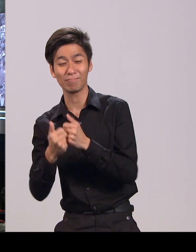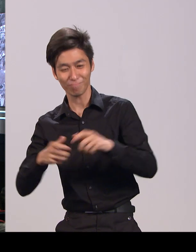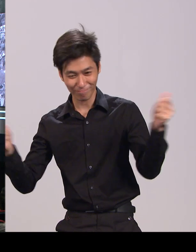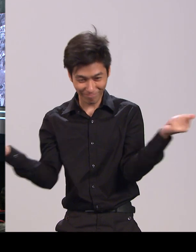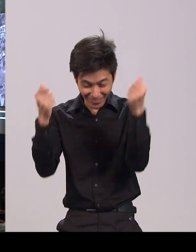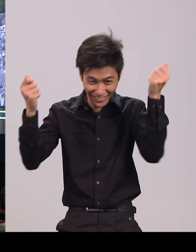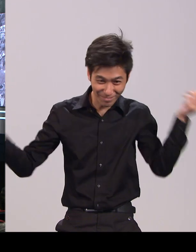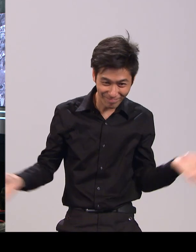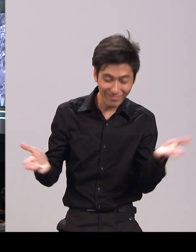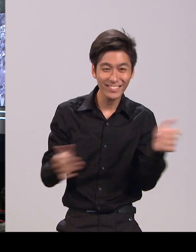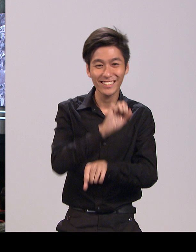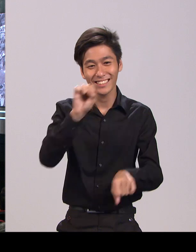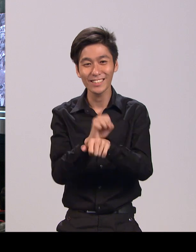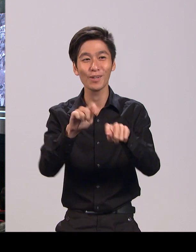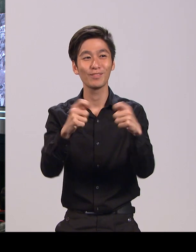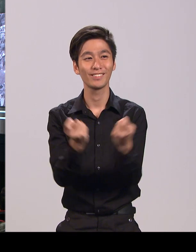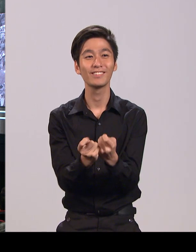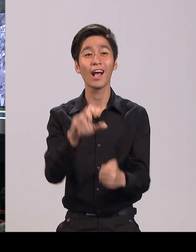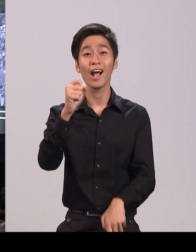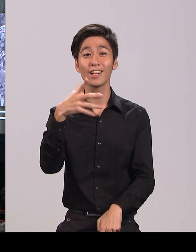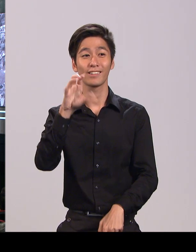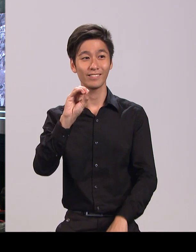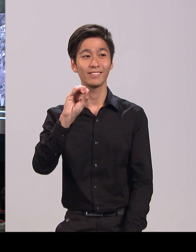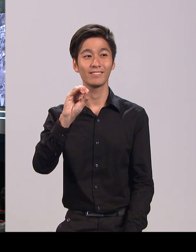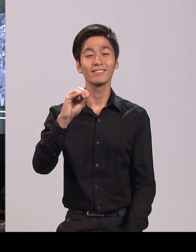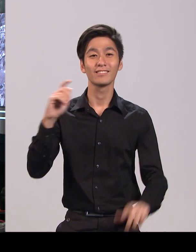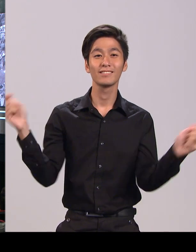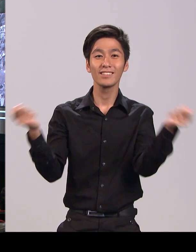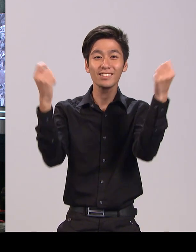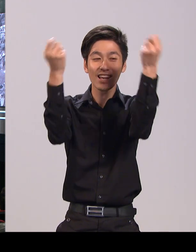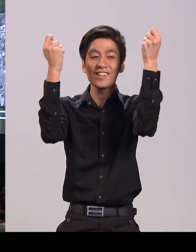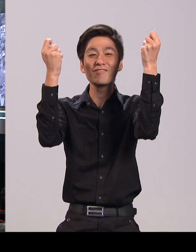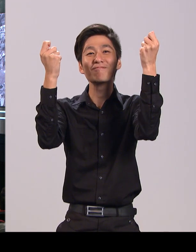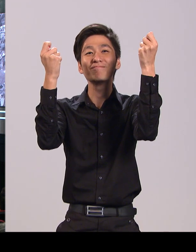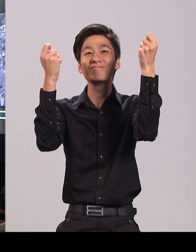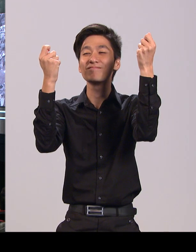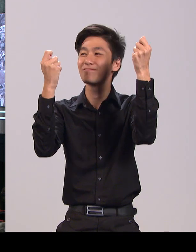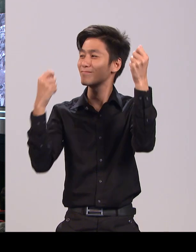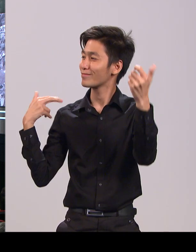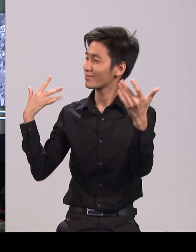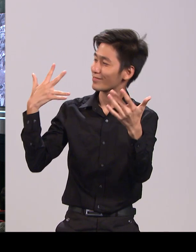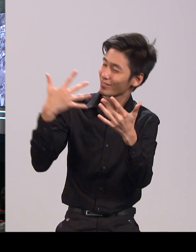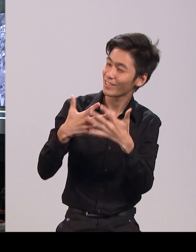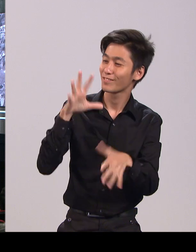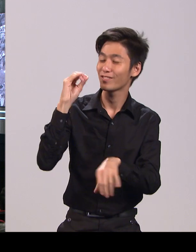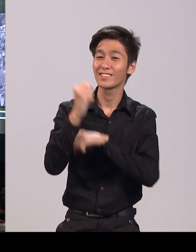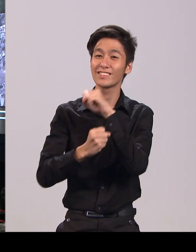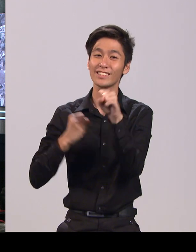At the SG50 National Day Parade, we celebrated how far we had come as one people and one nation.